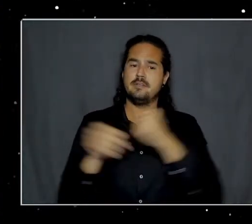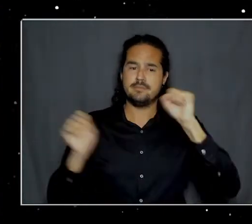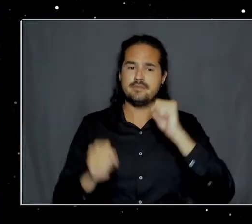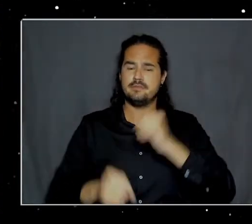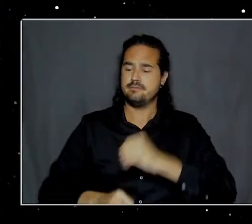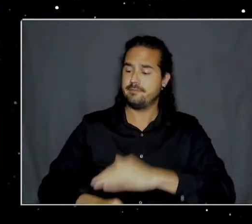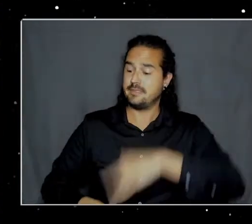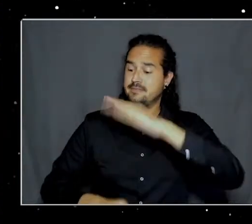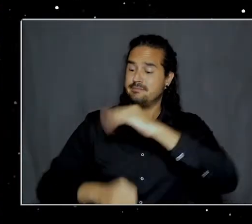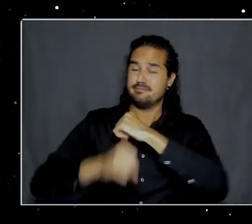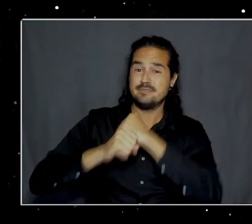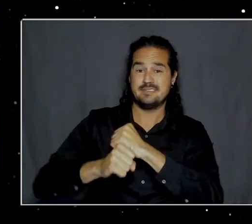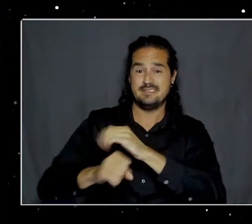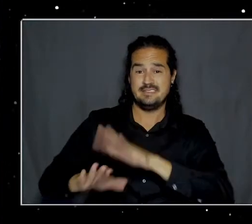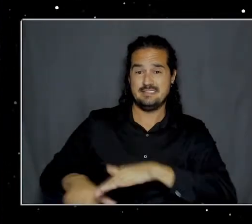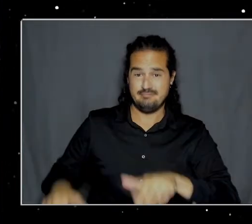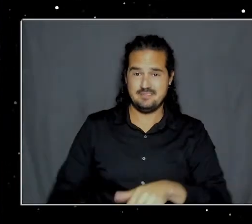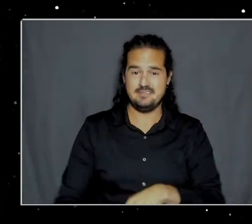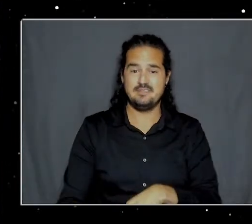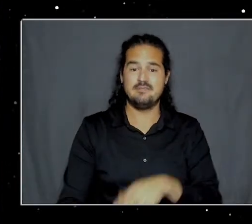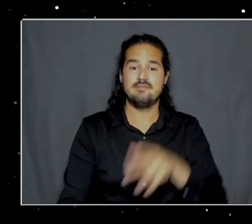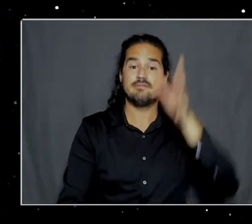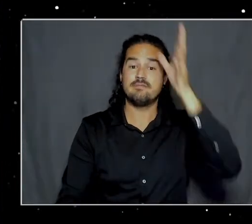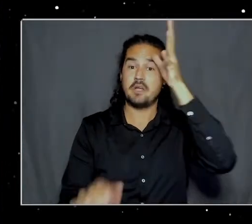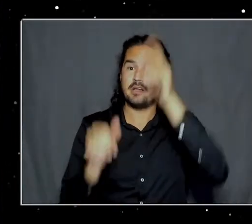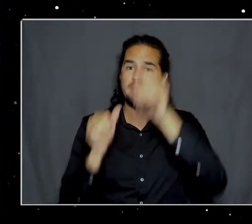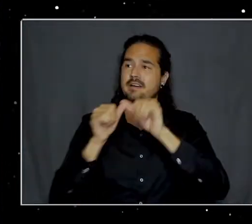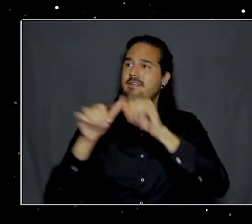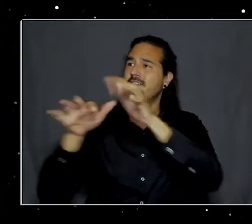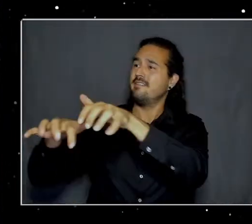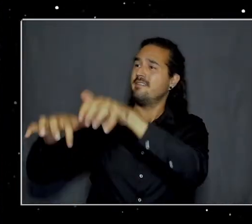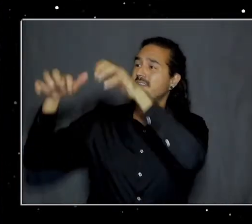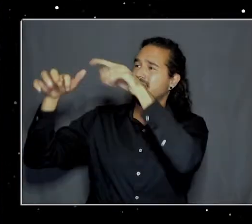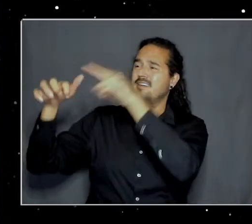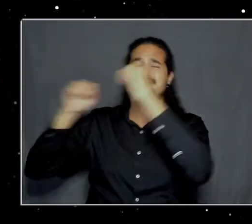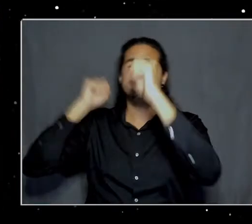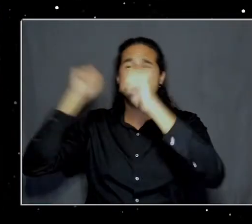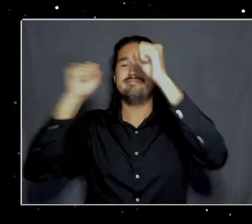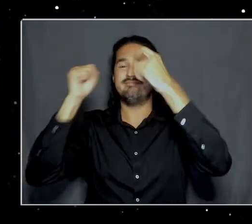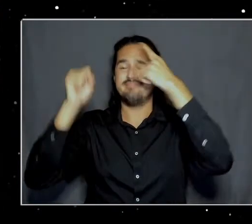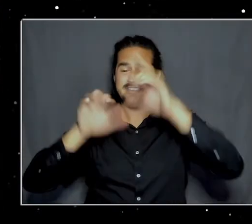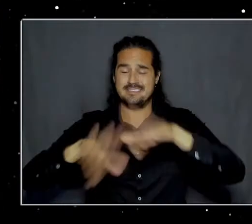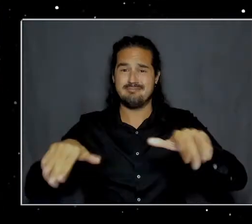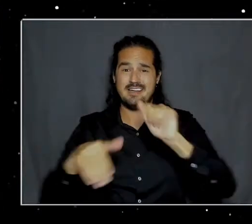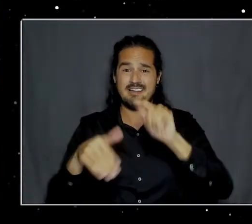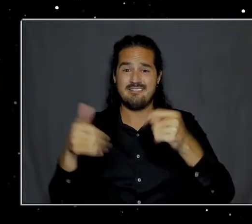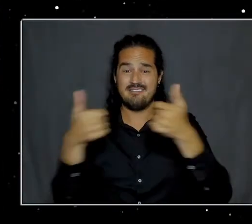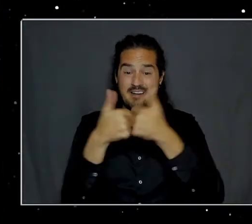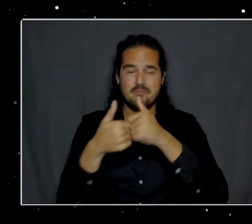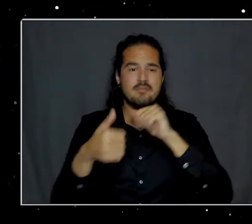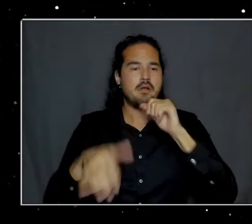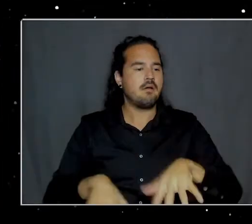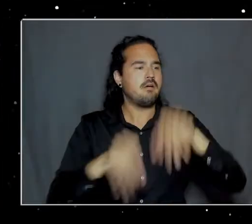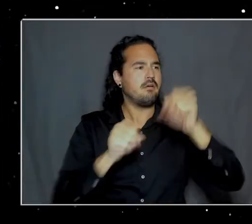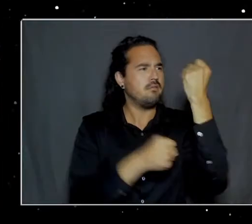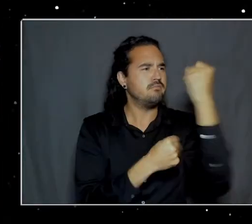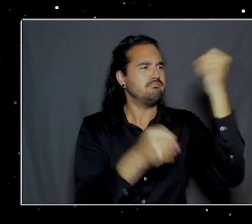CHEERING IN THE STANDS AT YOUR GAMES INSTEAD OF RALLIES IN YOUR HONOR. YOUR LIFE CUT SHORT, PROFILED